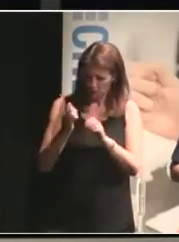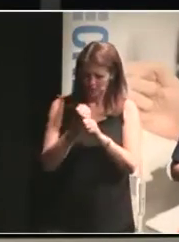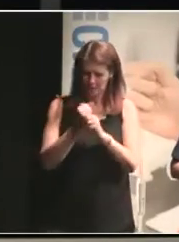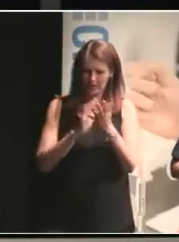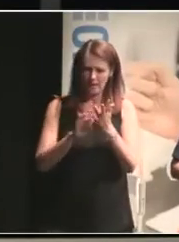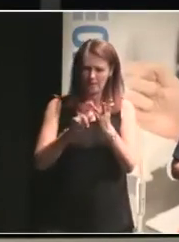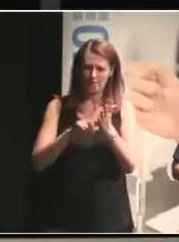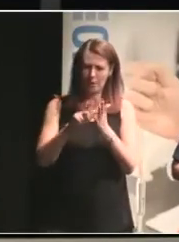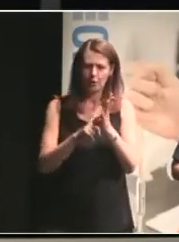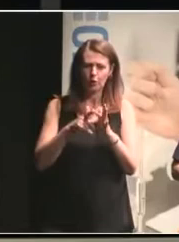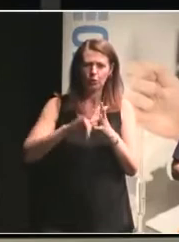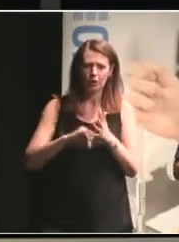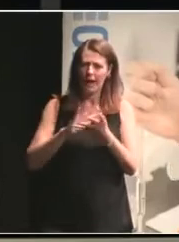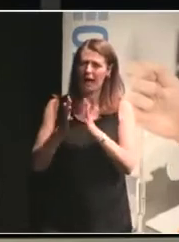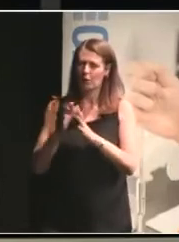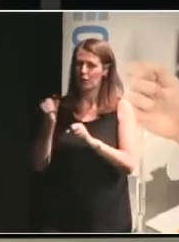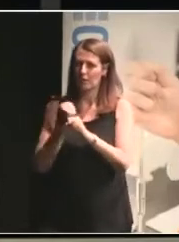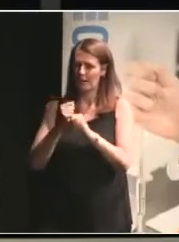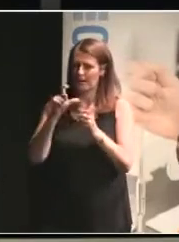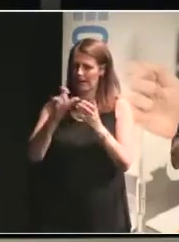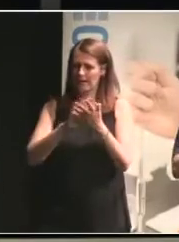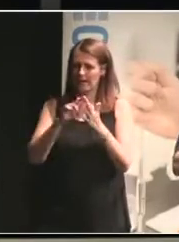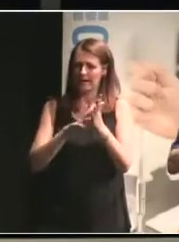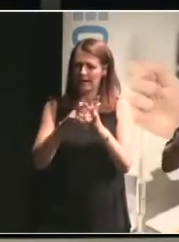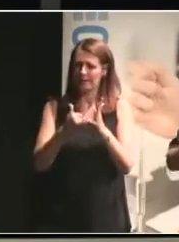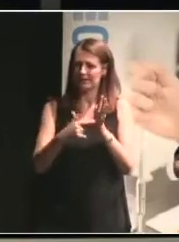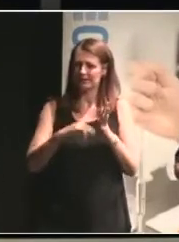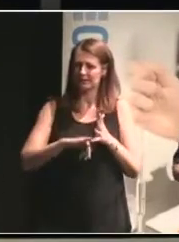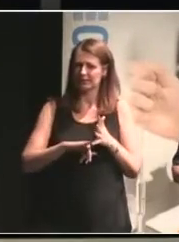how do we make chemists? because really that's the people that are making the molecules.